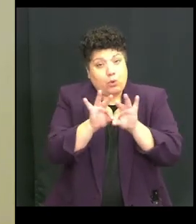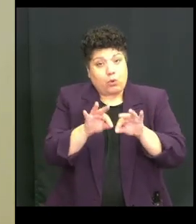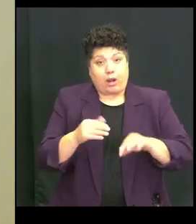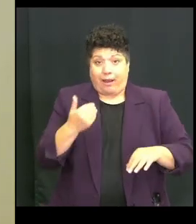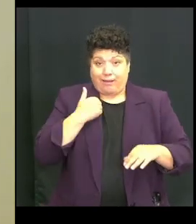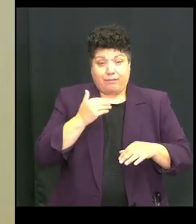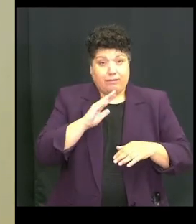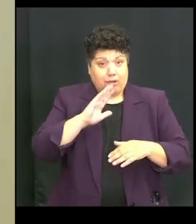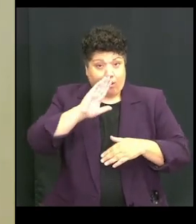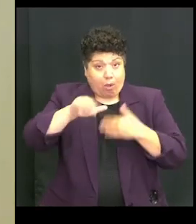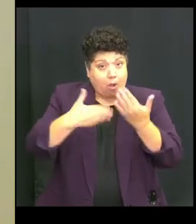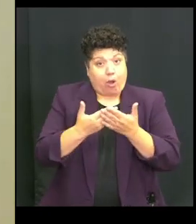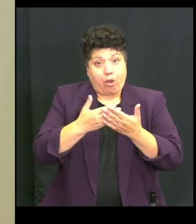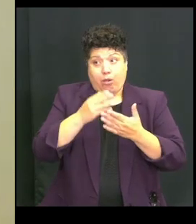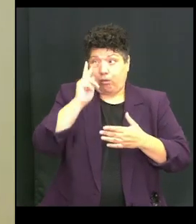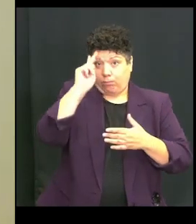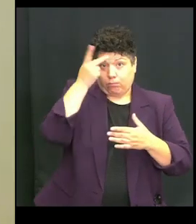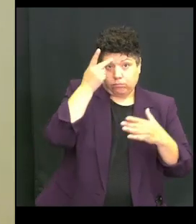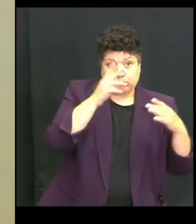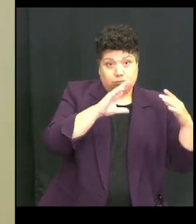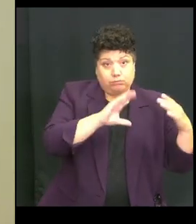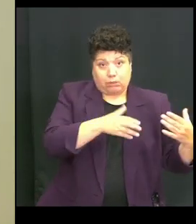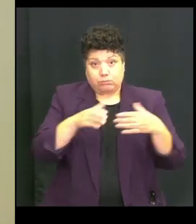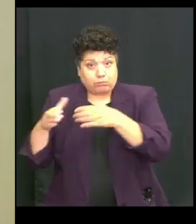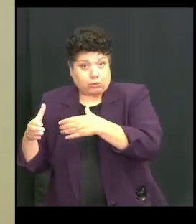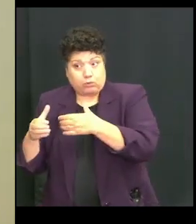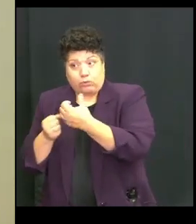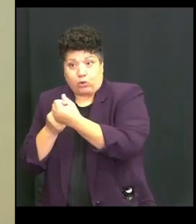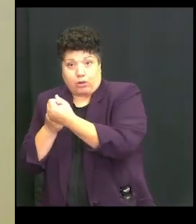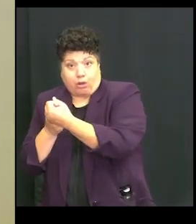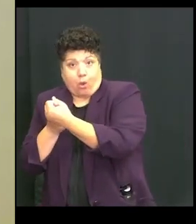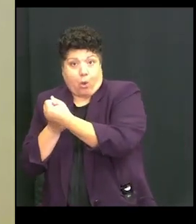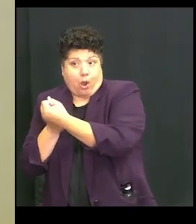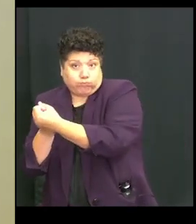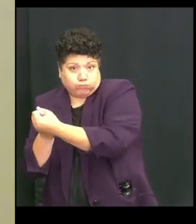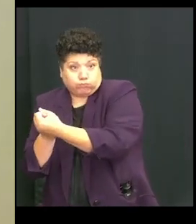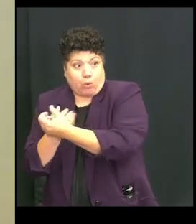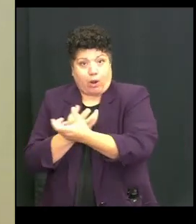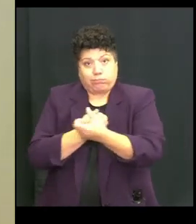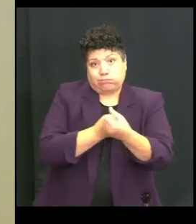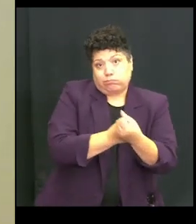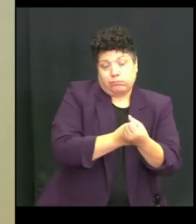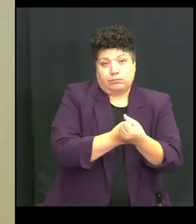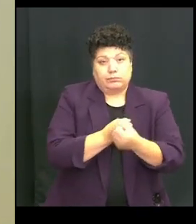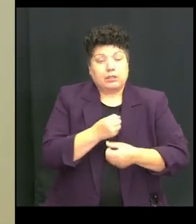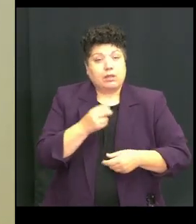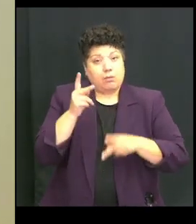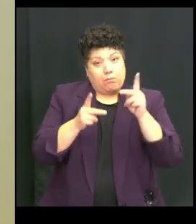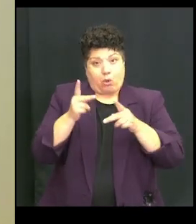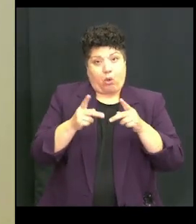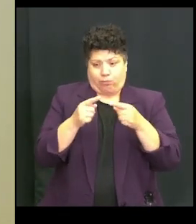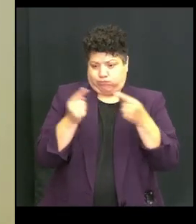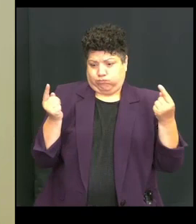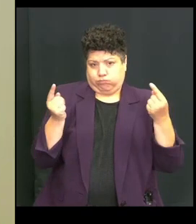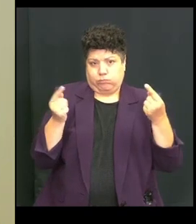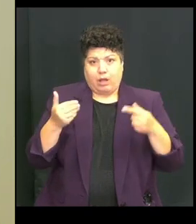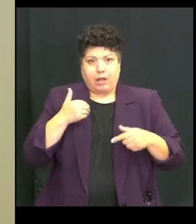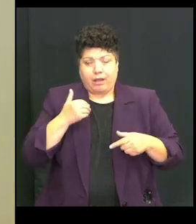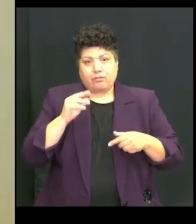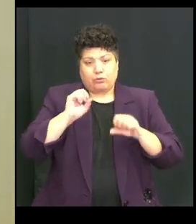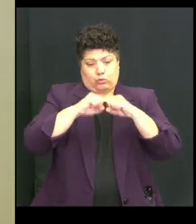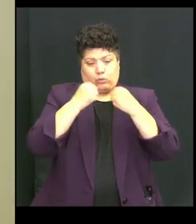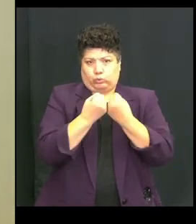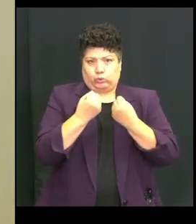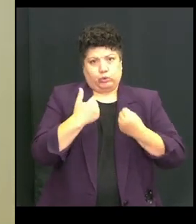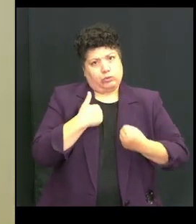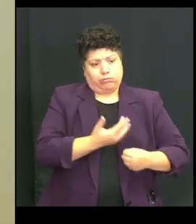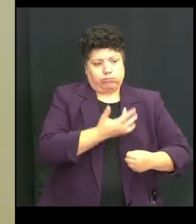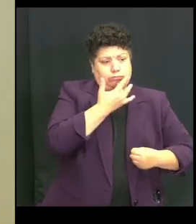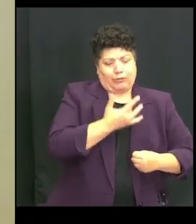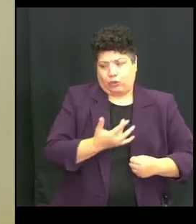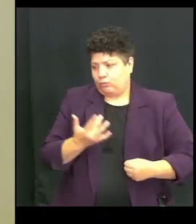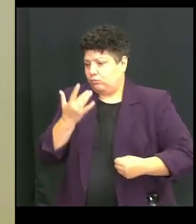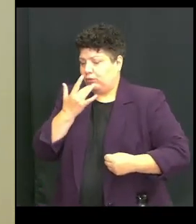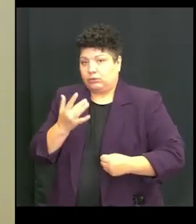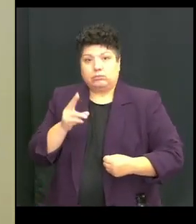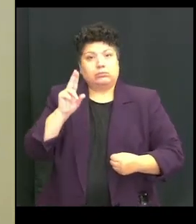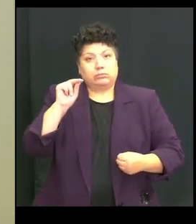It's not all partisanship, and people polarized into divergent social camps, or total rationality.